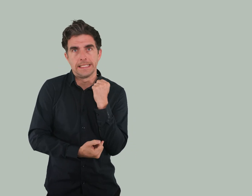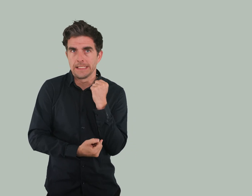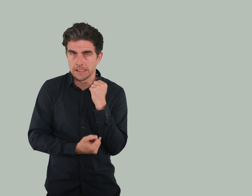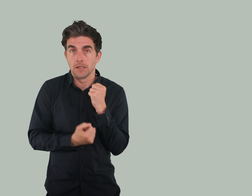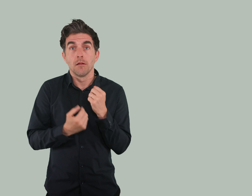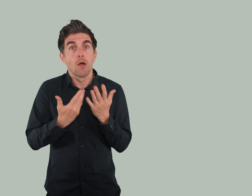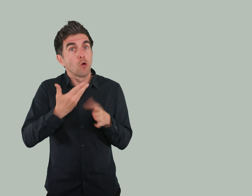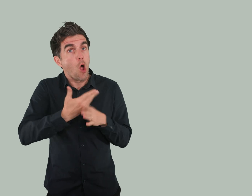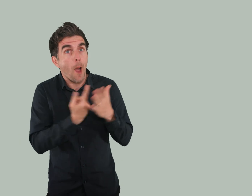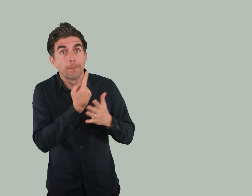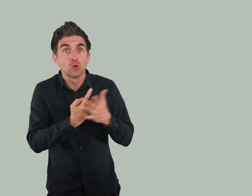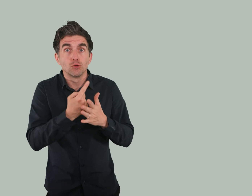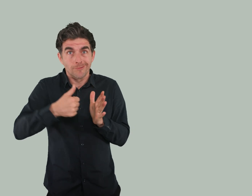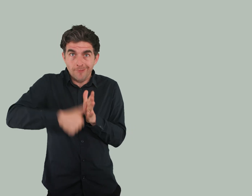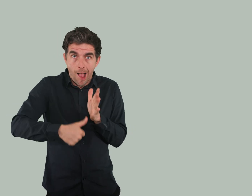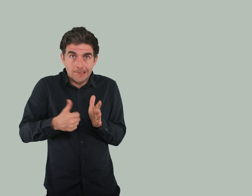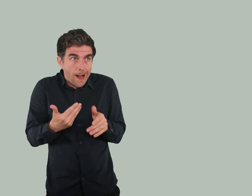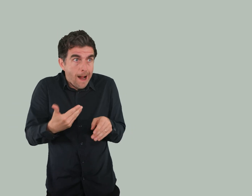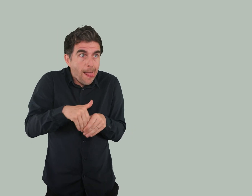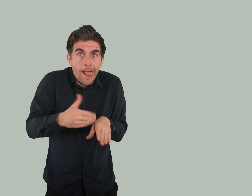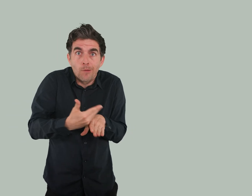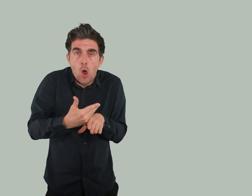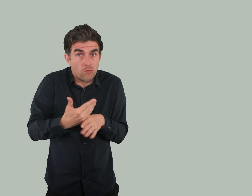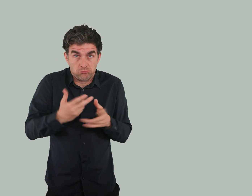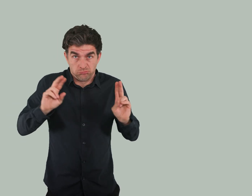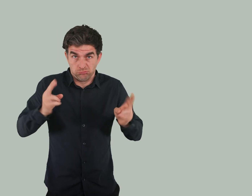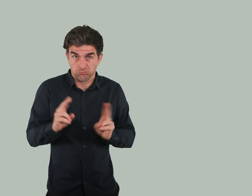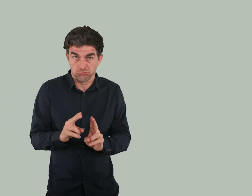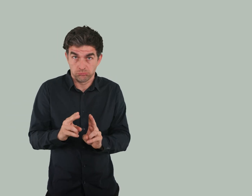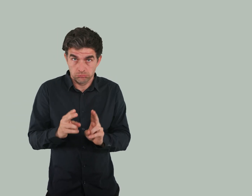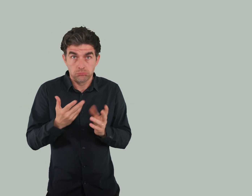Entry-level opportunities have narrowed.